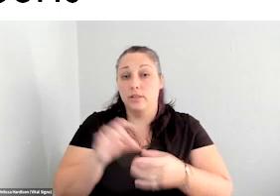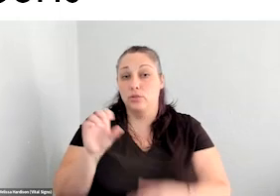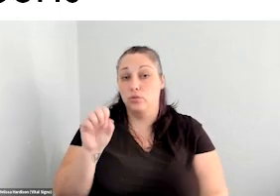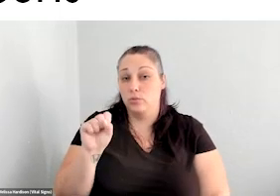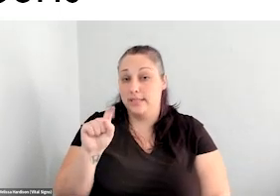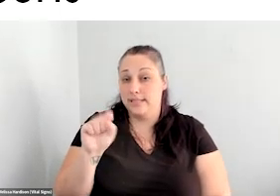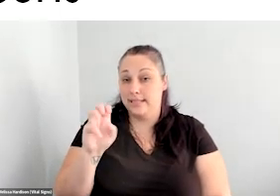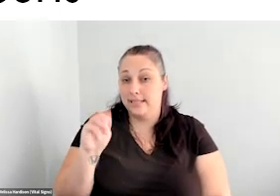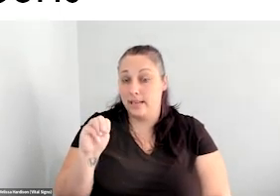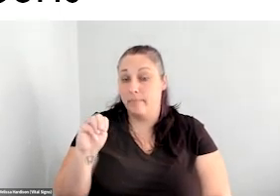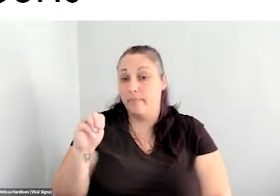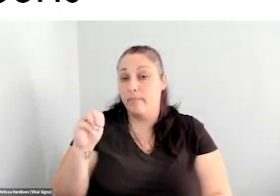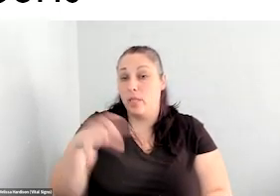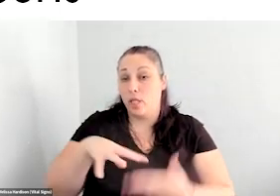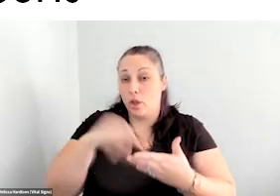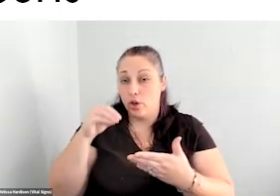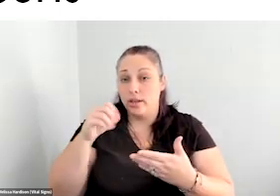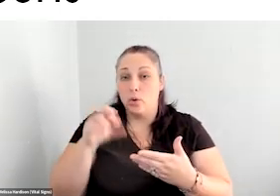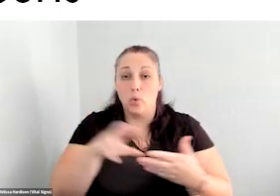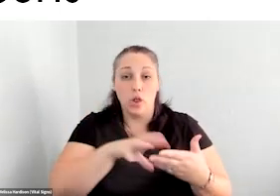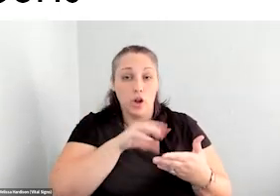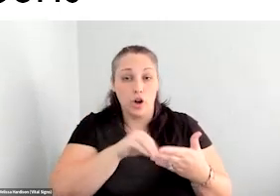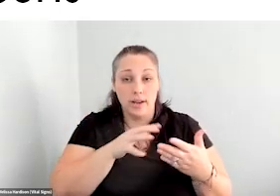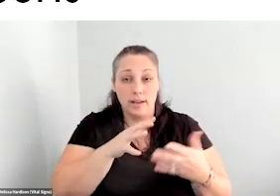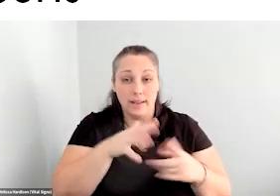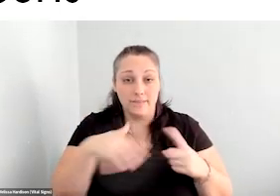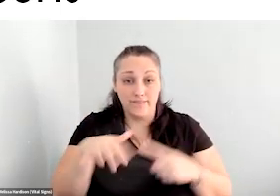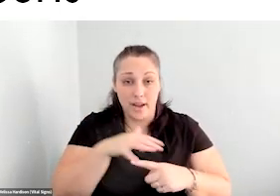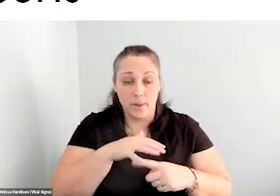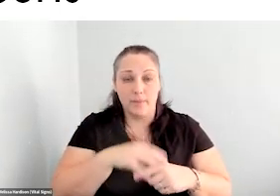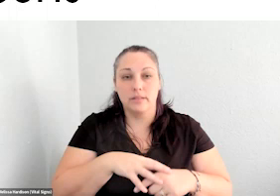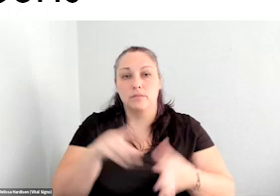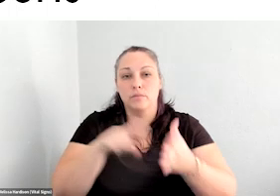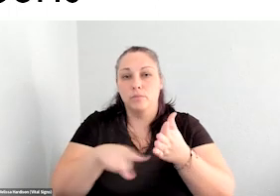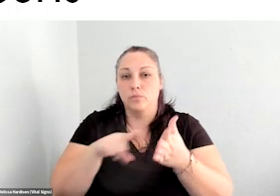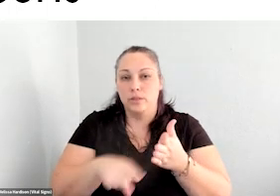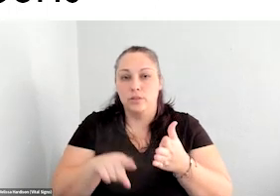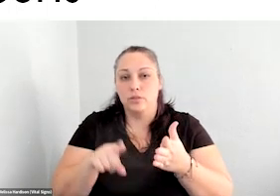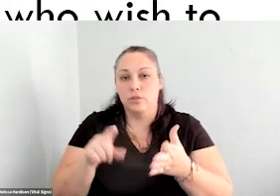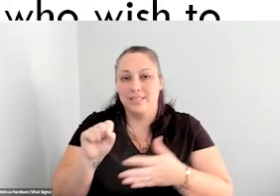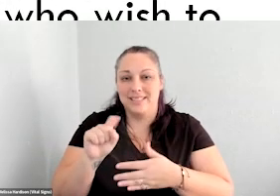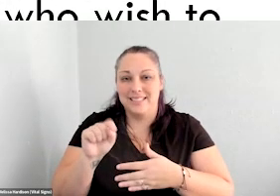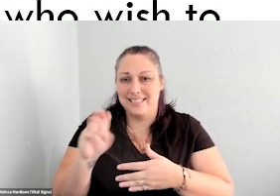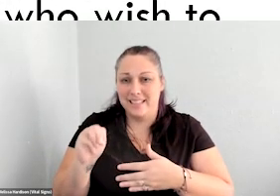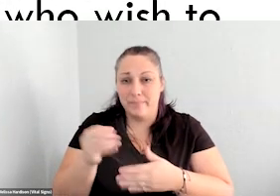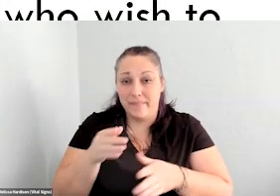research on broadening participation in STEM fields, and research on workforce development.